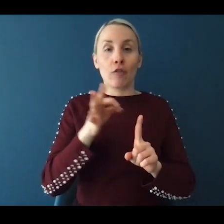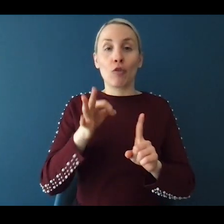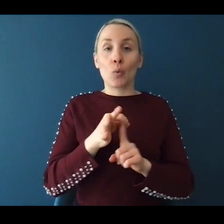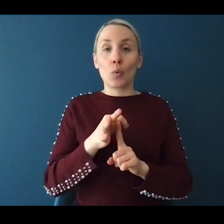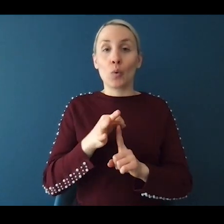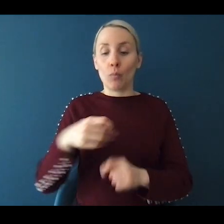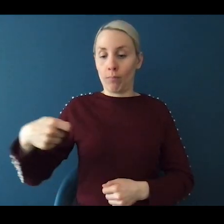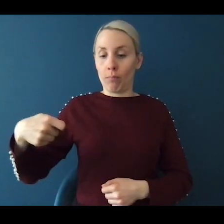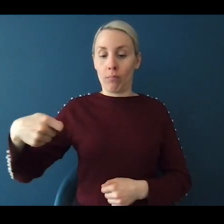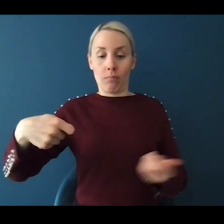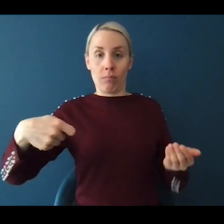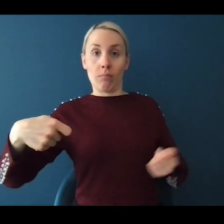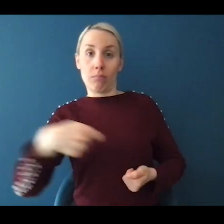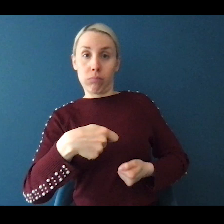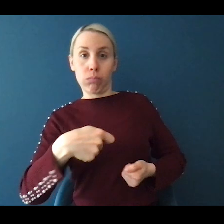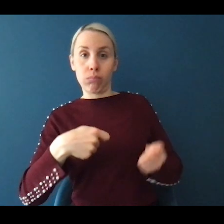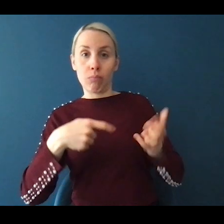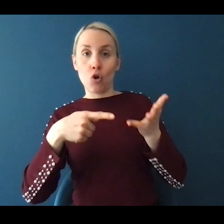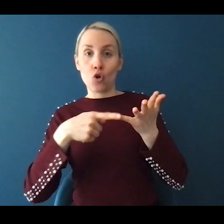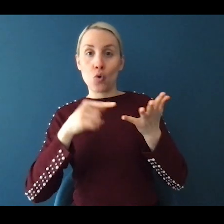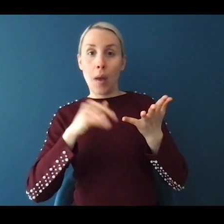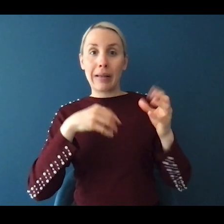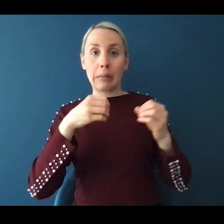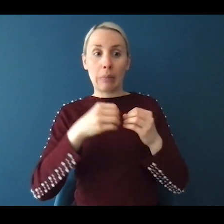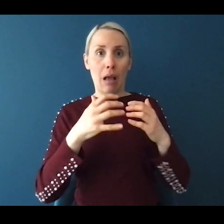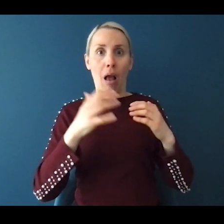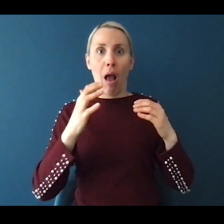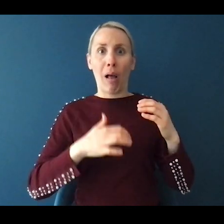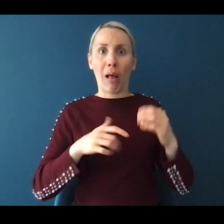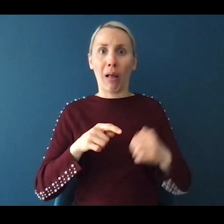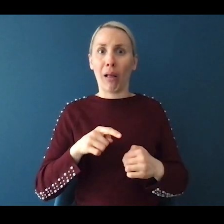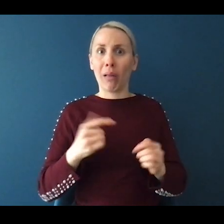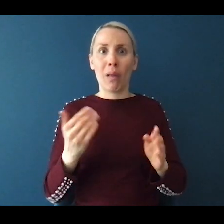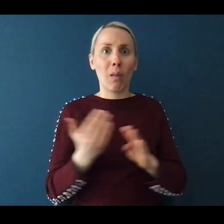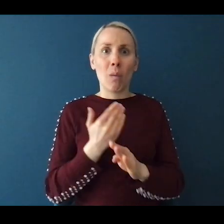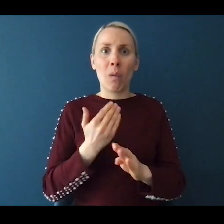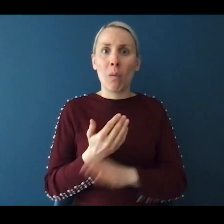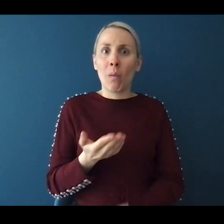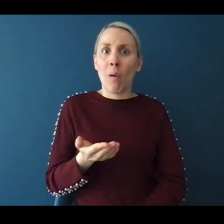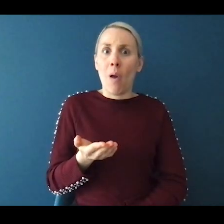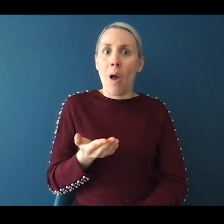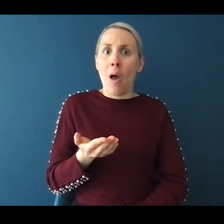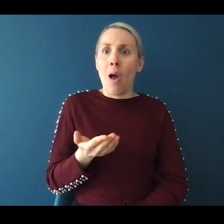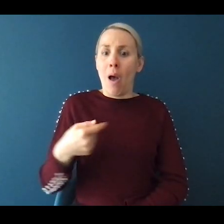and images and then I plug it in and it's not working and like I'm looking around at